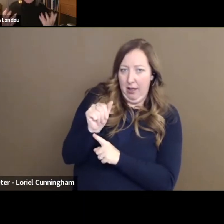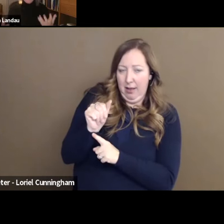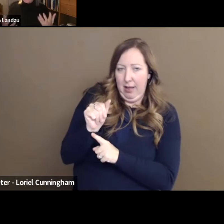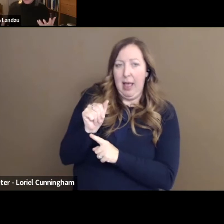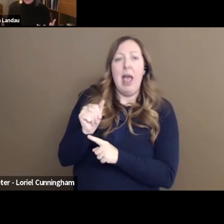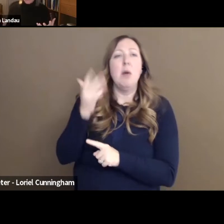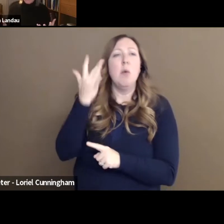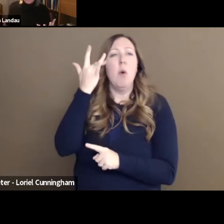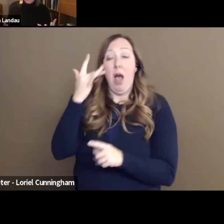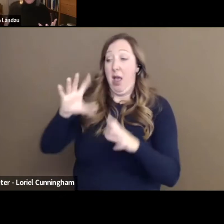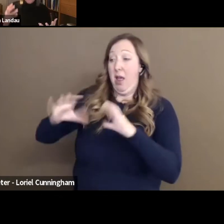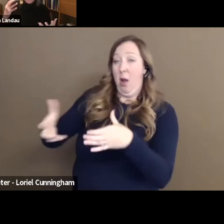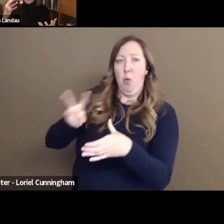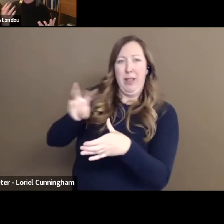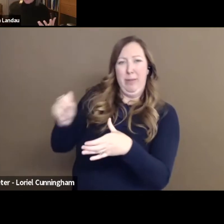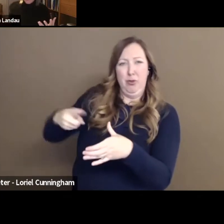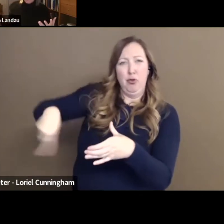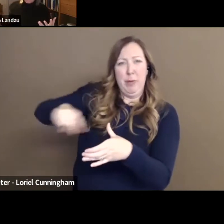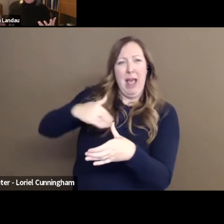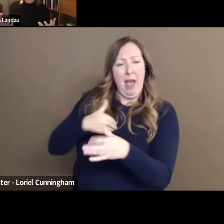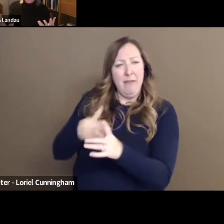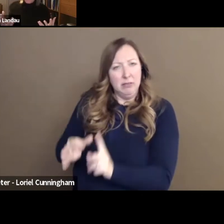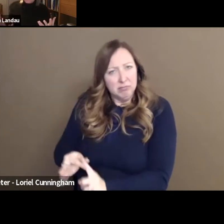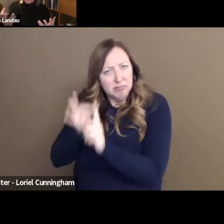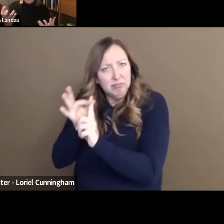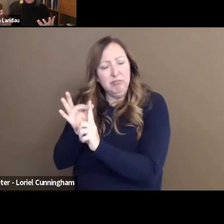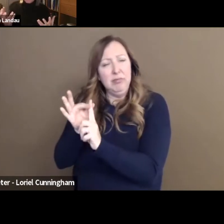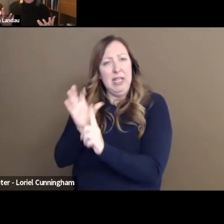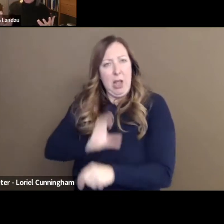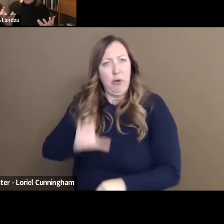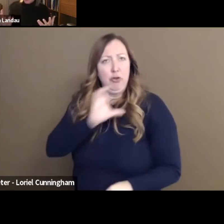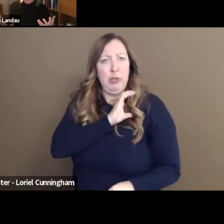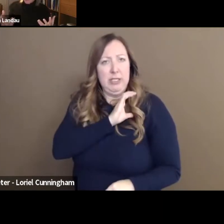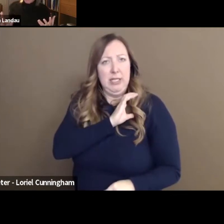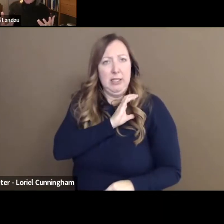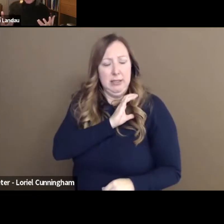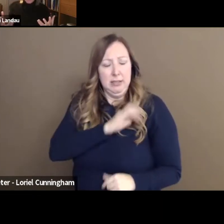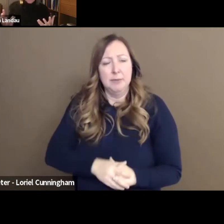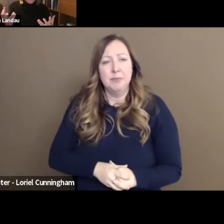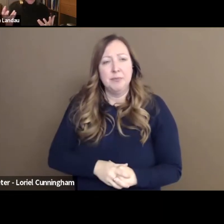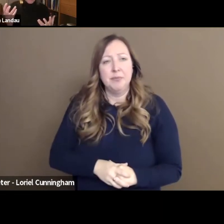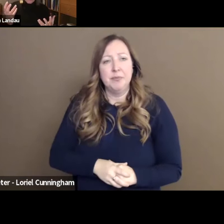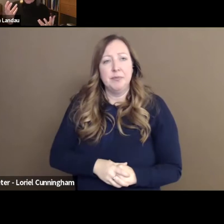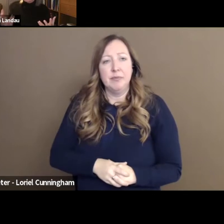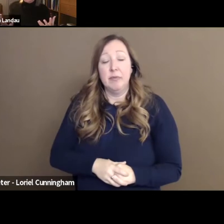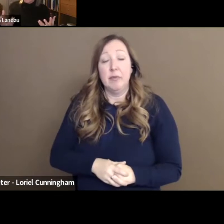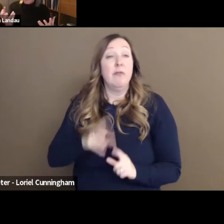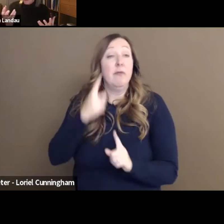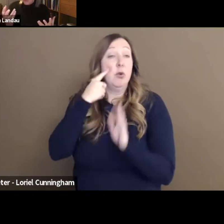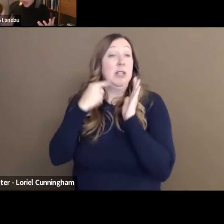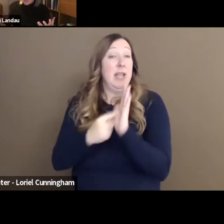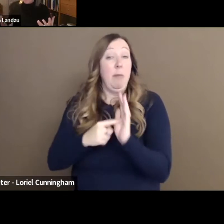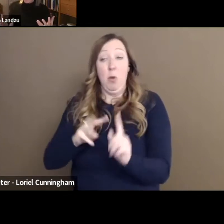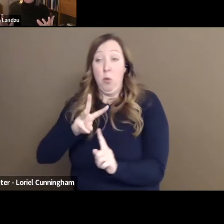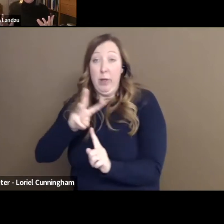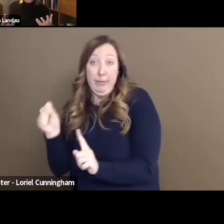eighteen-year-old who simply can't do a four-year-old a a a um a simple block